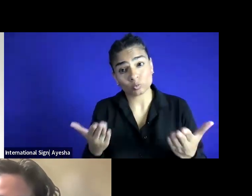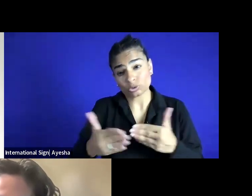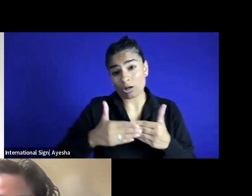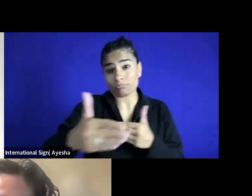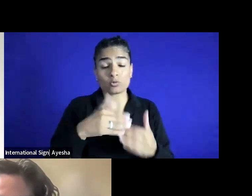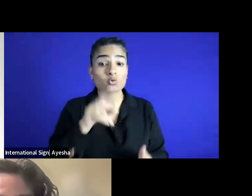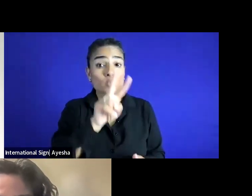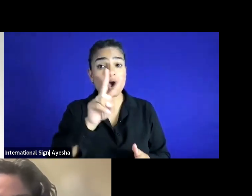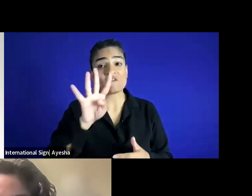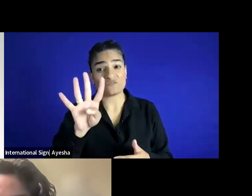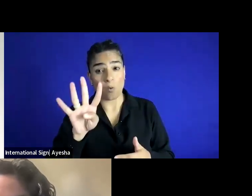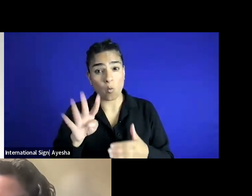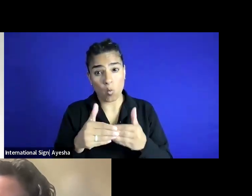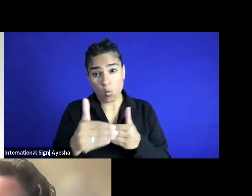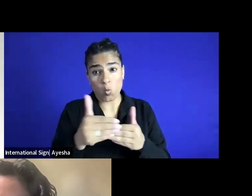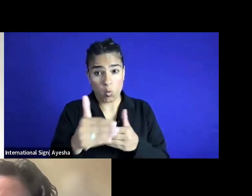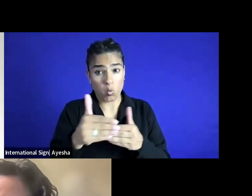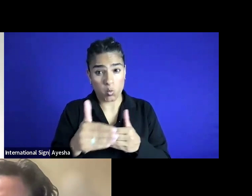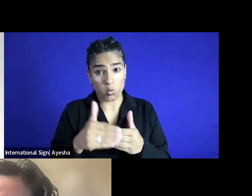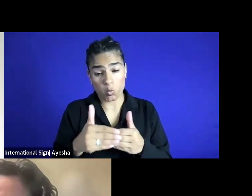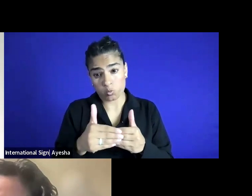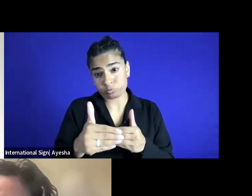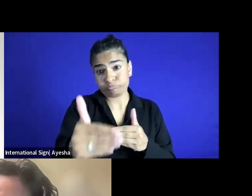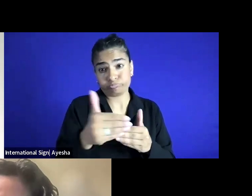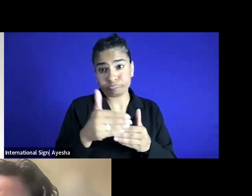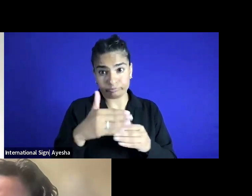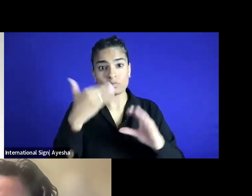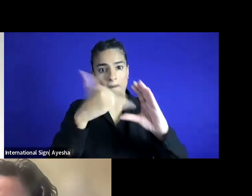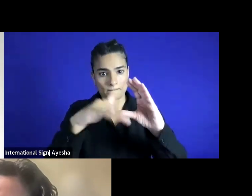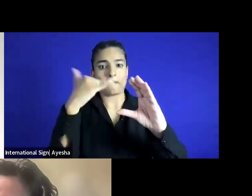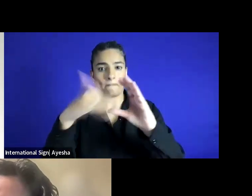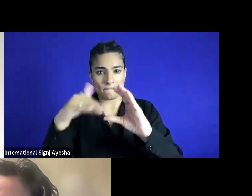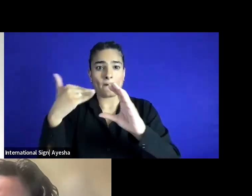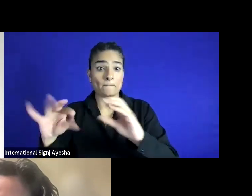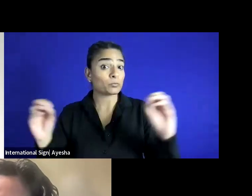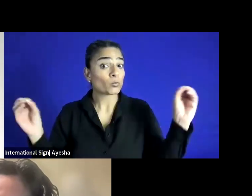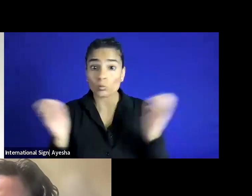They should be able to get the email to them. And this is only for the registered, participants.